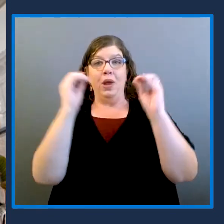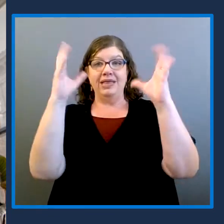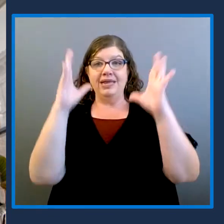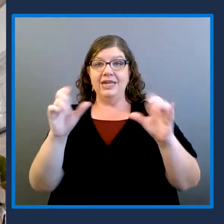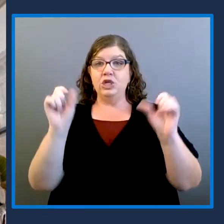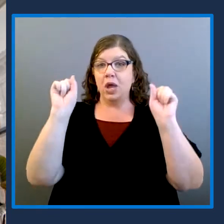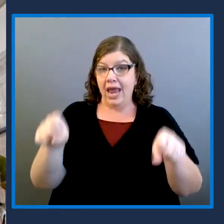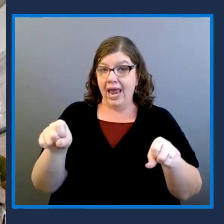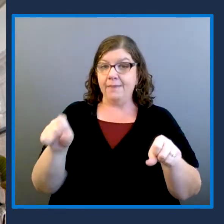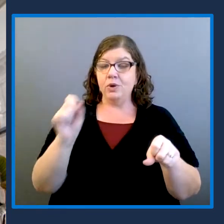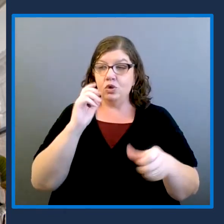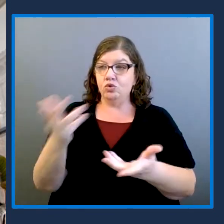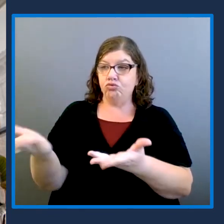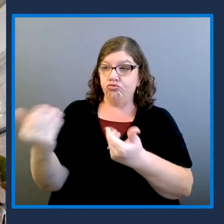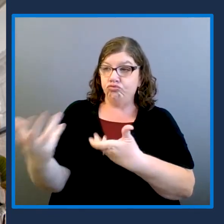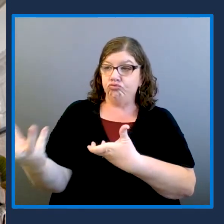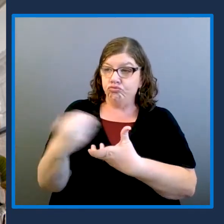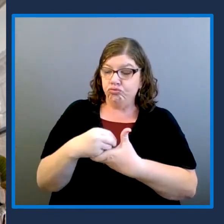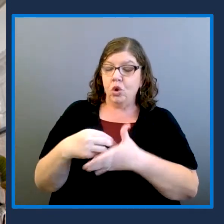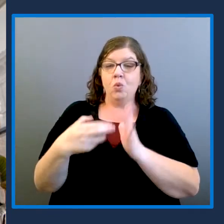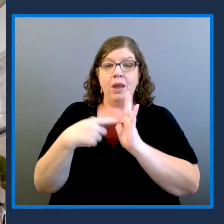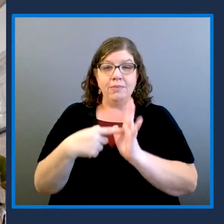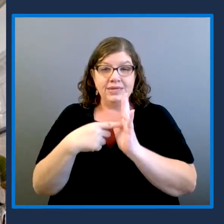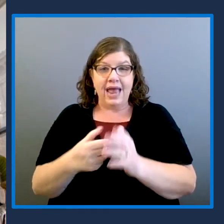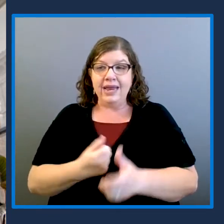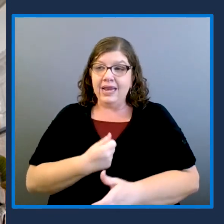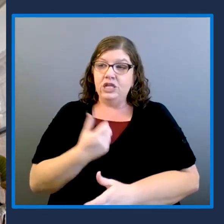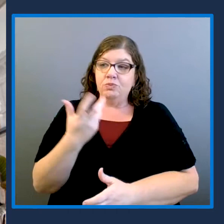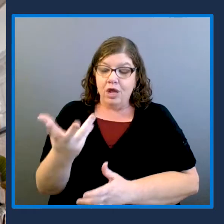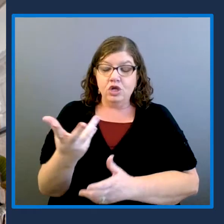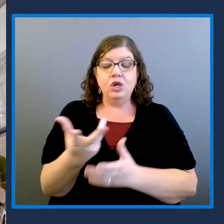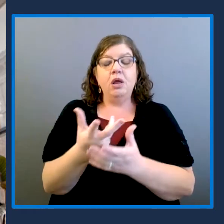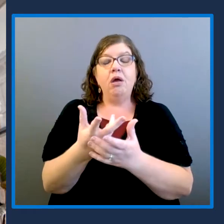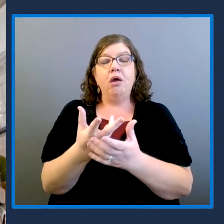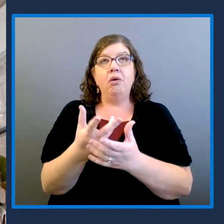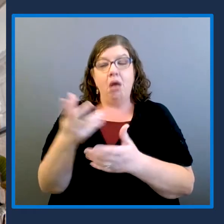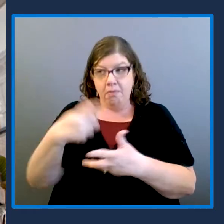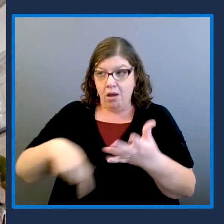as the teacher are able to ensure engagement representation action and expression of both